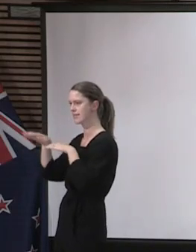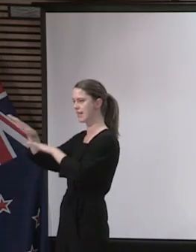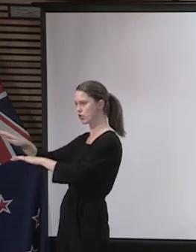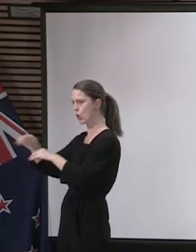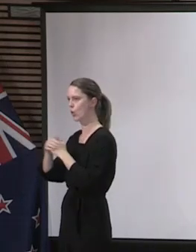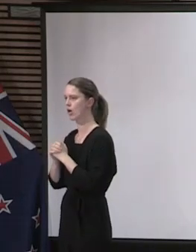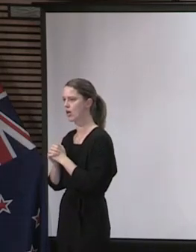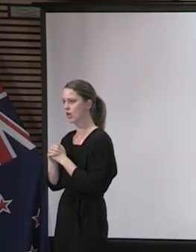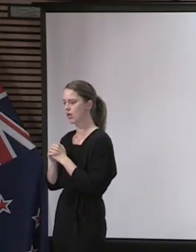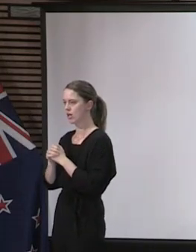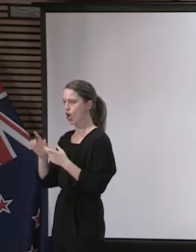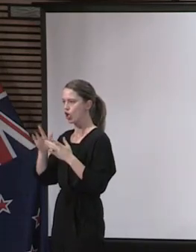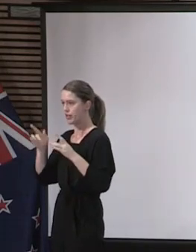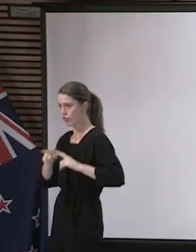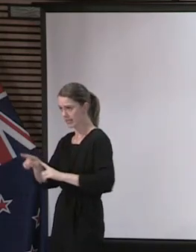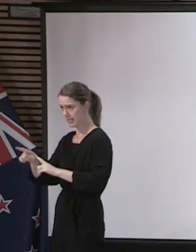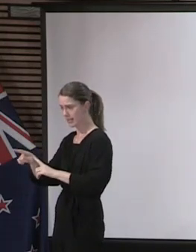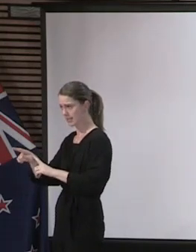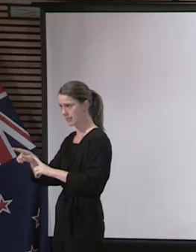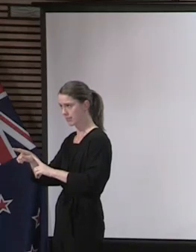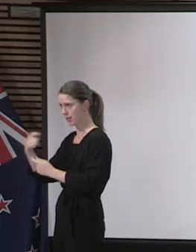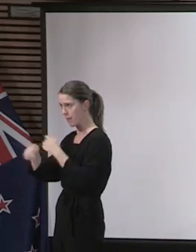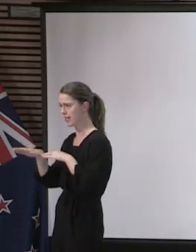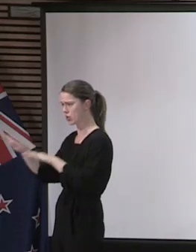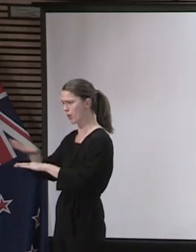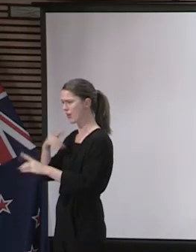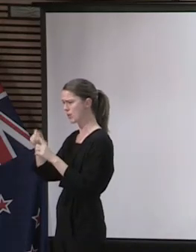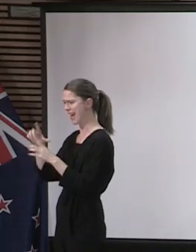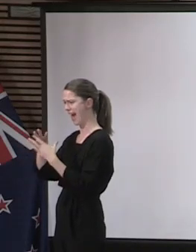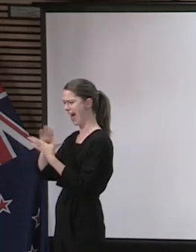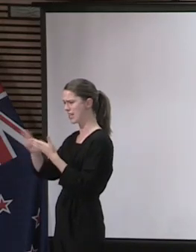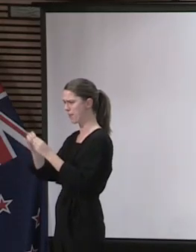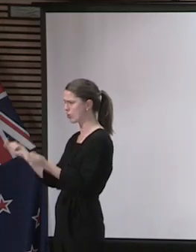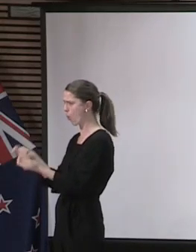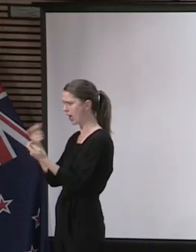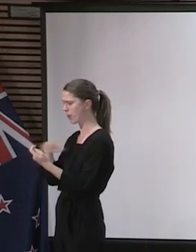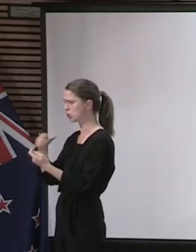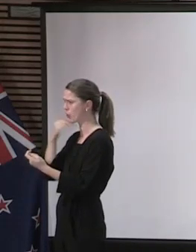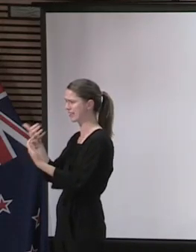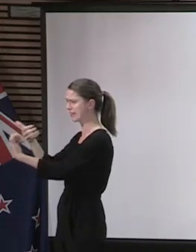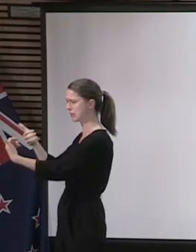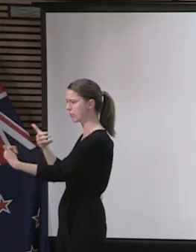has to nationalise distribution and nationalise contact tracing. How much has